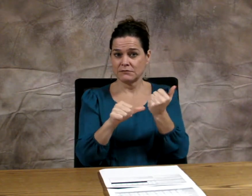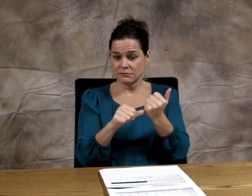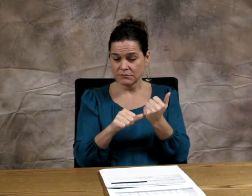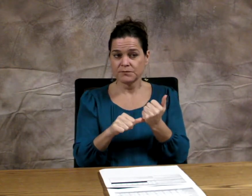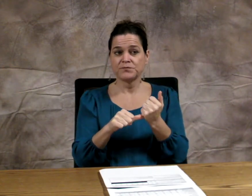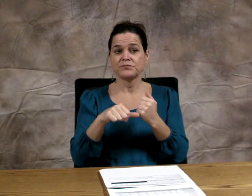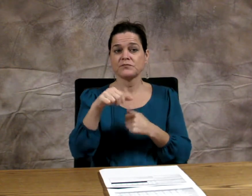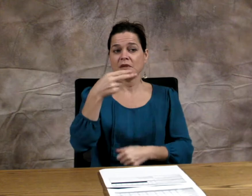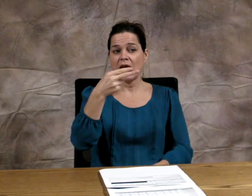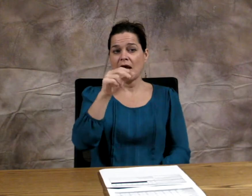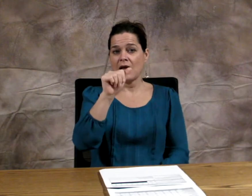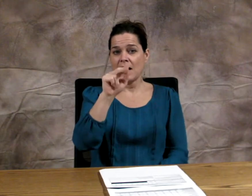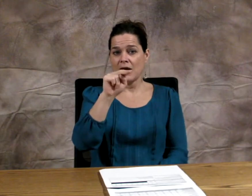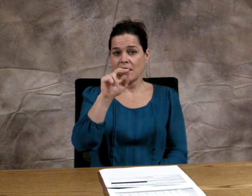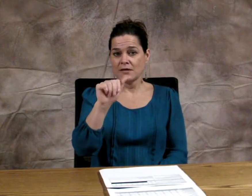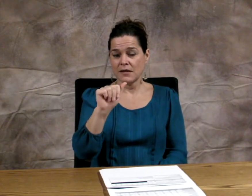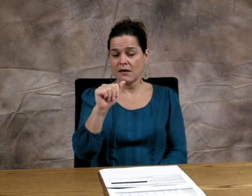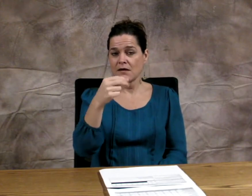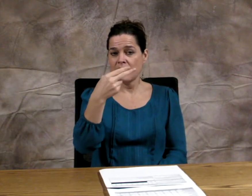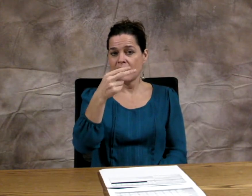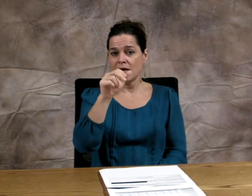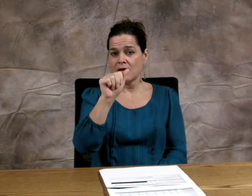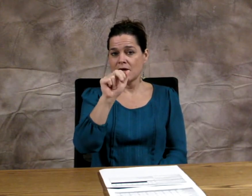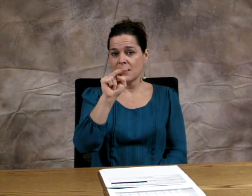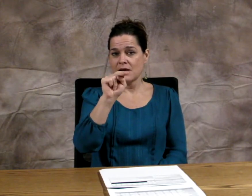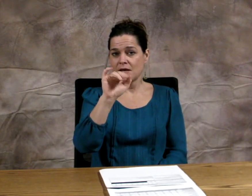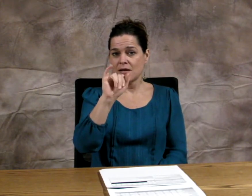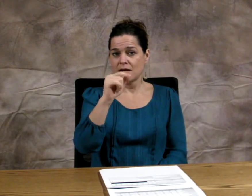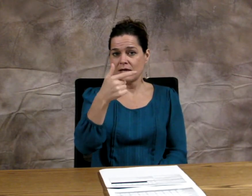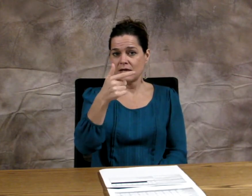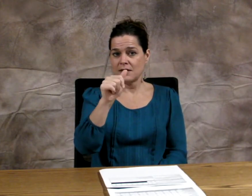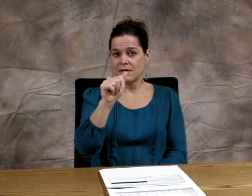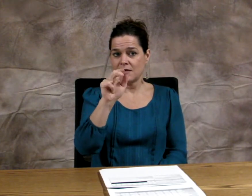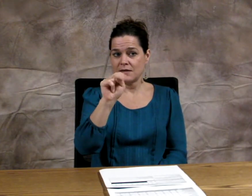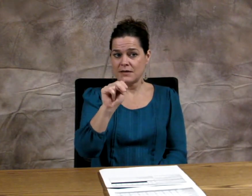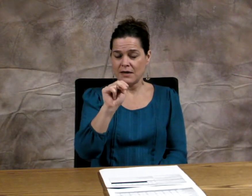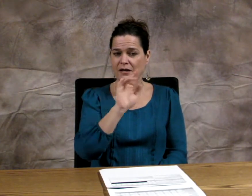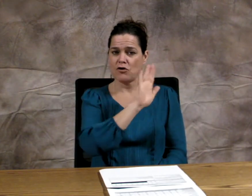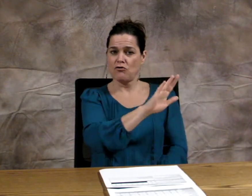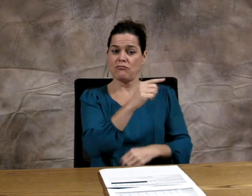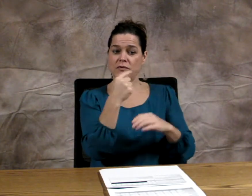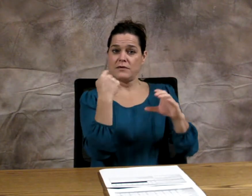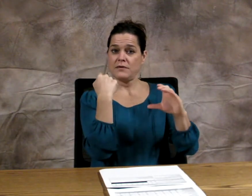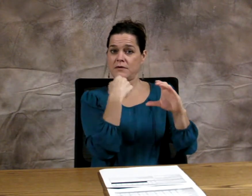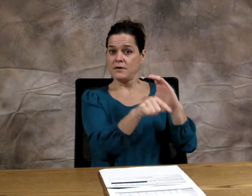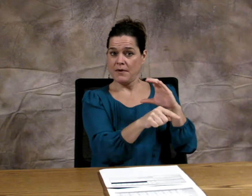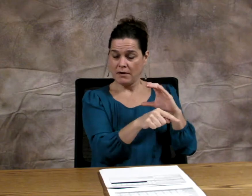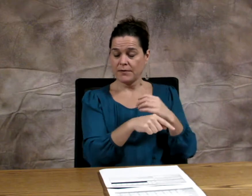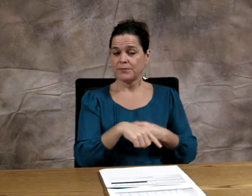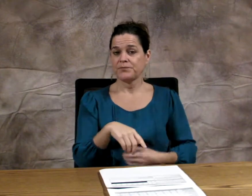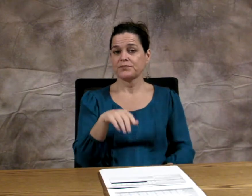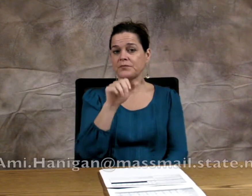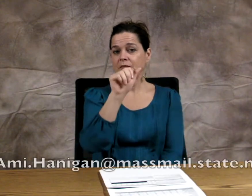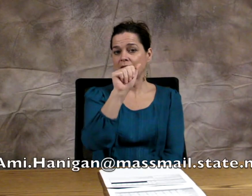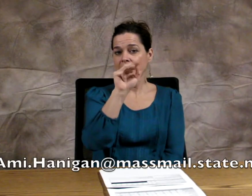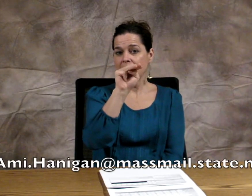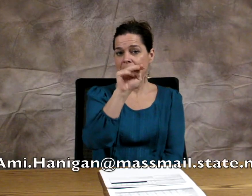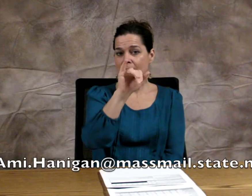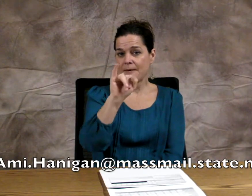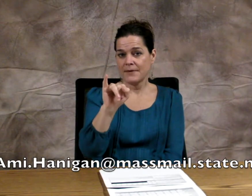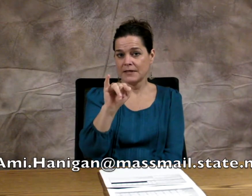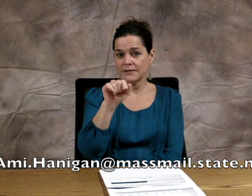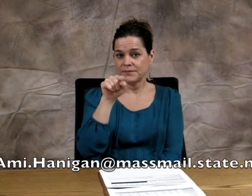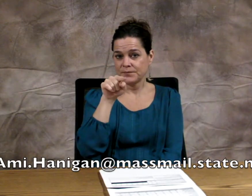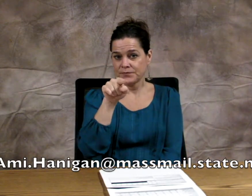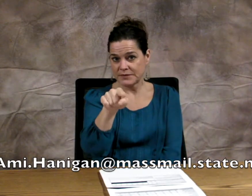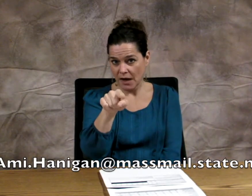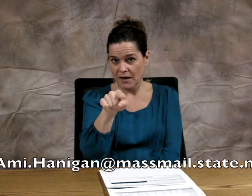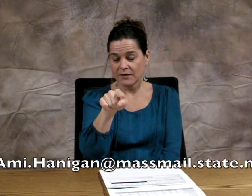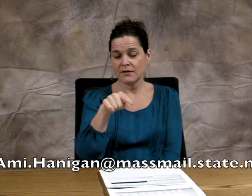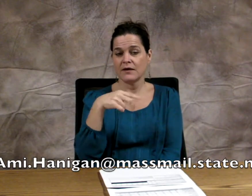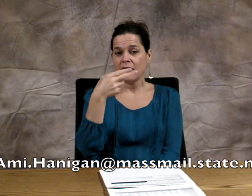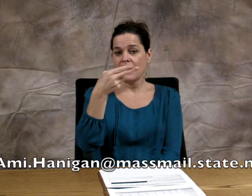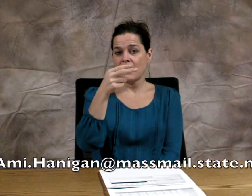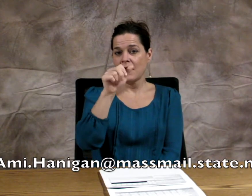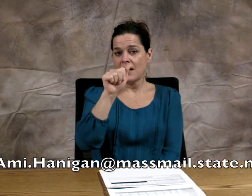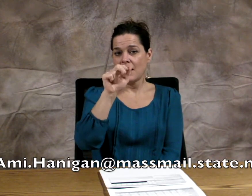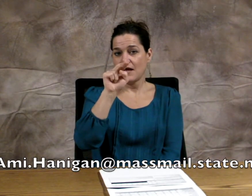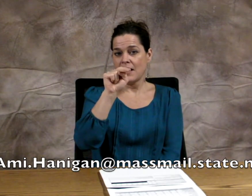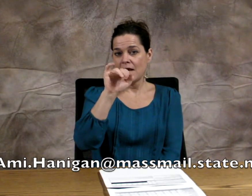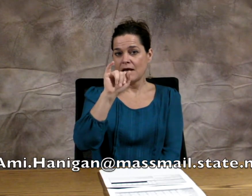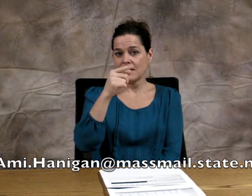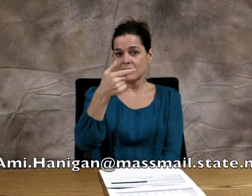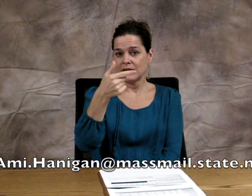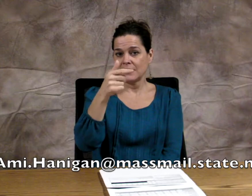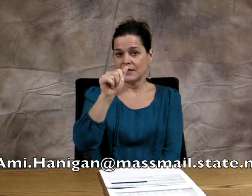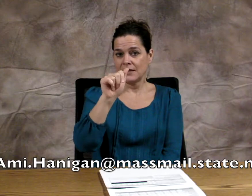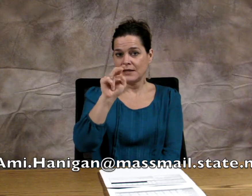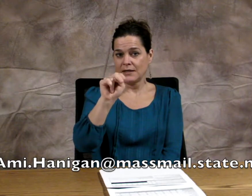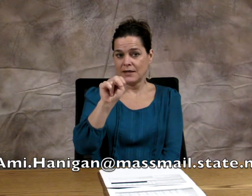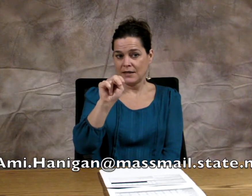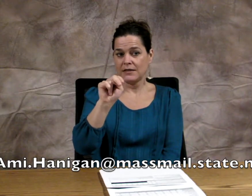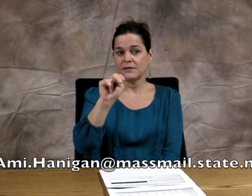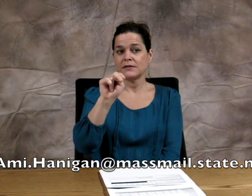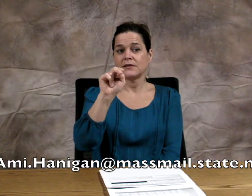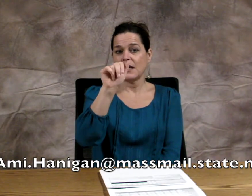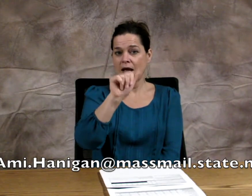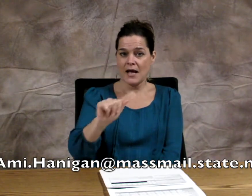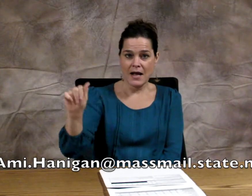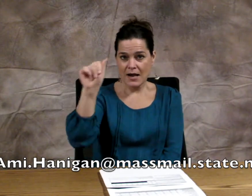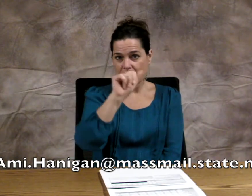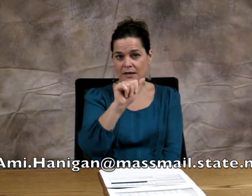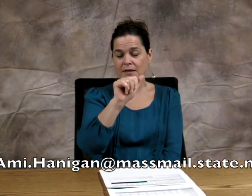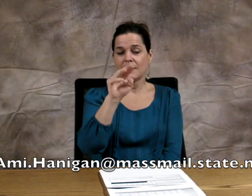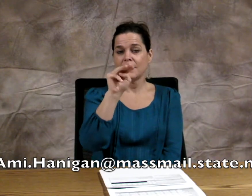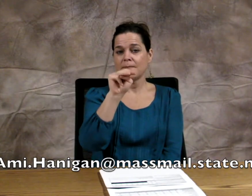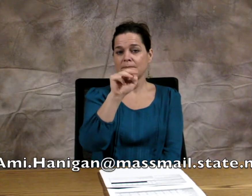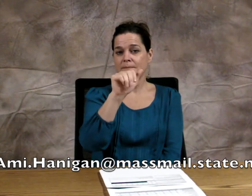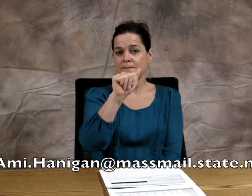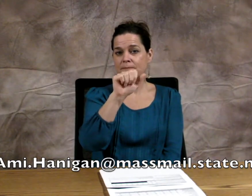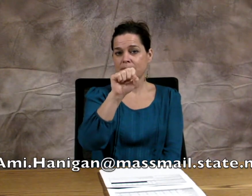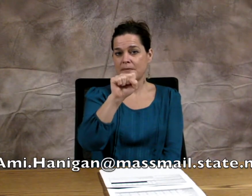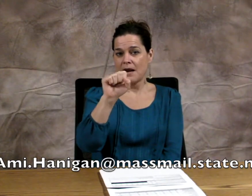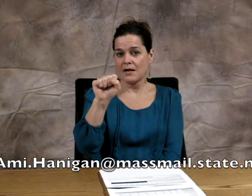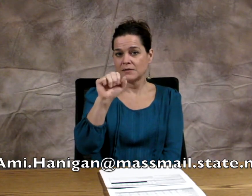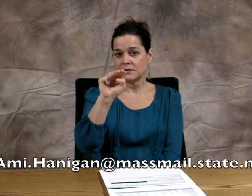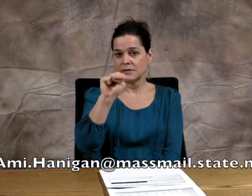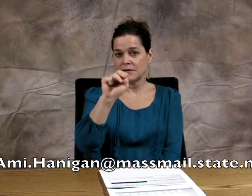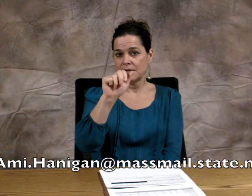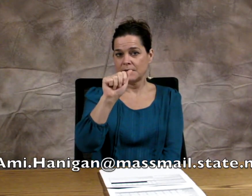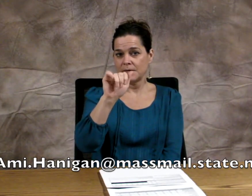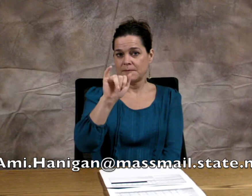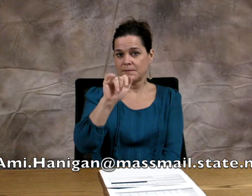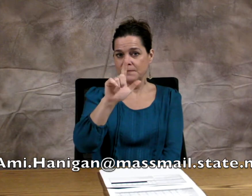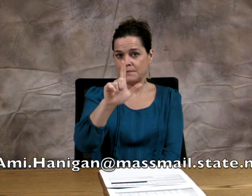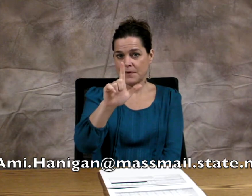to Commissioner's Executive Assistant, Hana Hanigan at Ami.Hanigan@Massmail.State.Ma.US